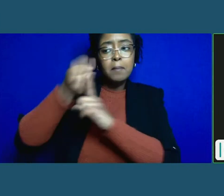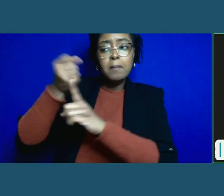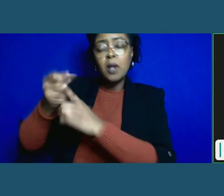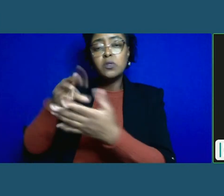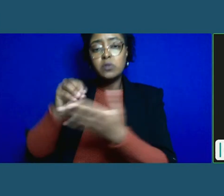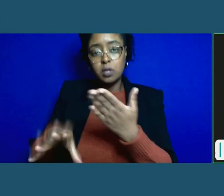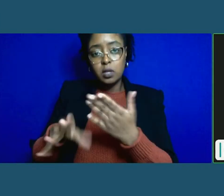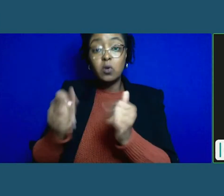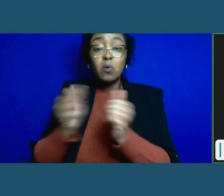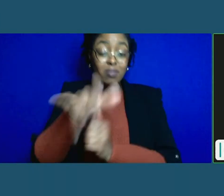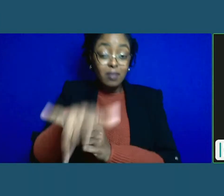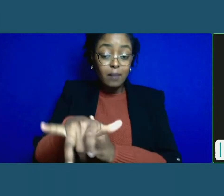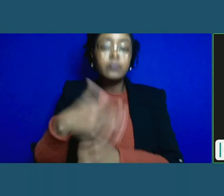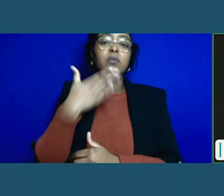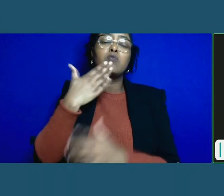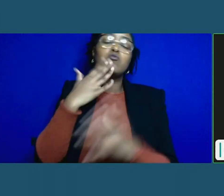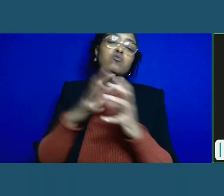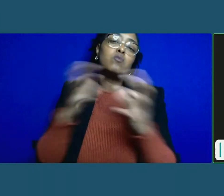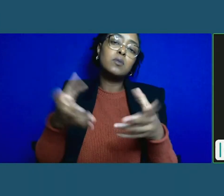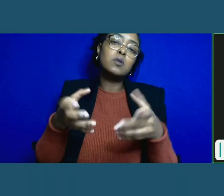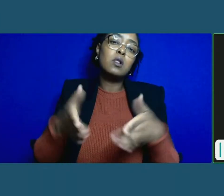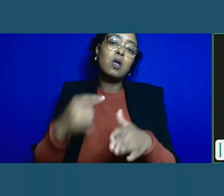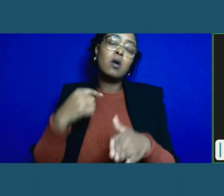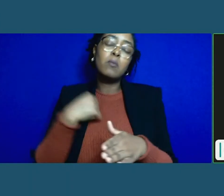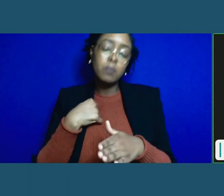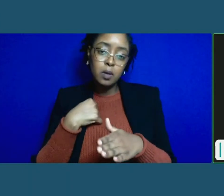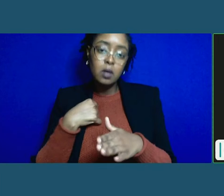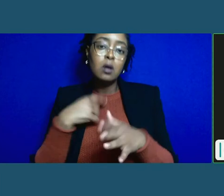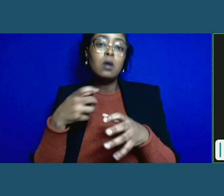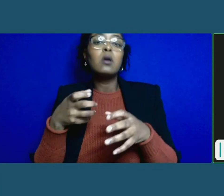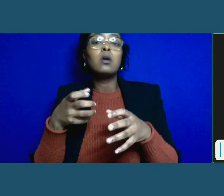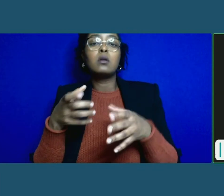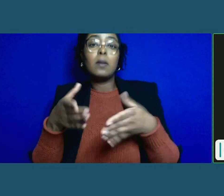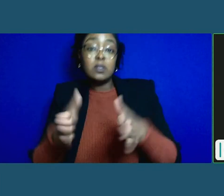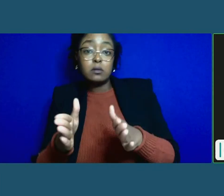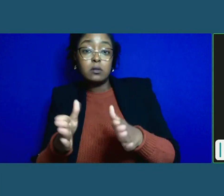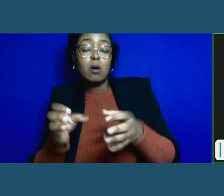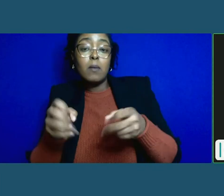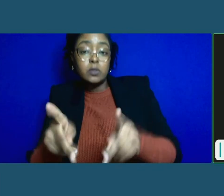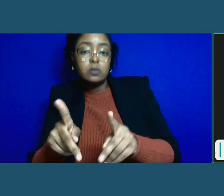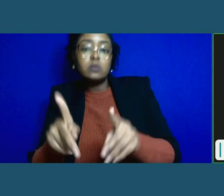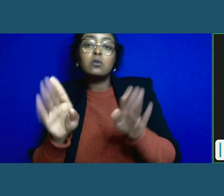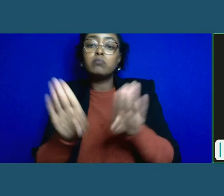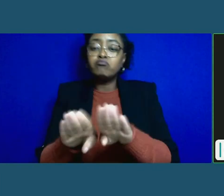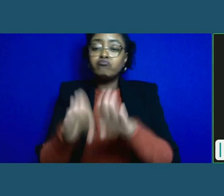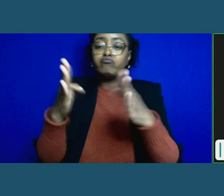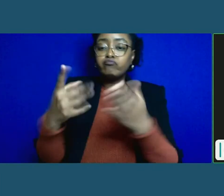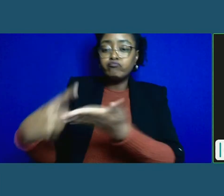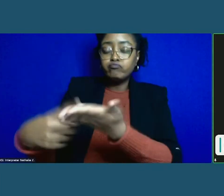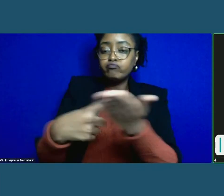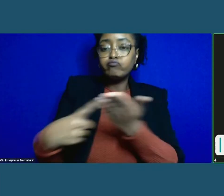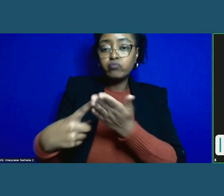issue that we see impacting our students over time.o wi that Thank you so much for allowing